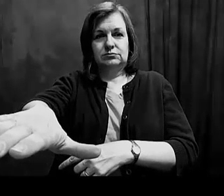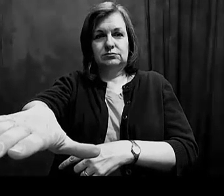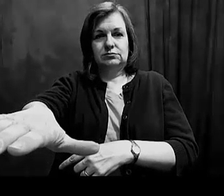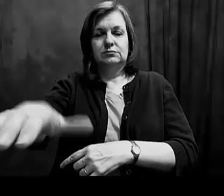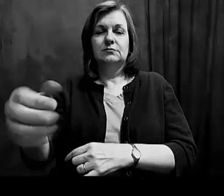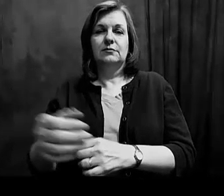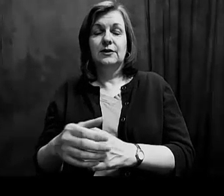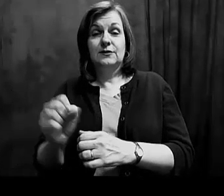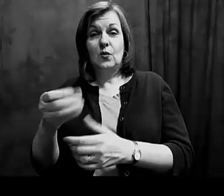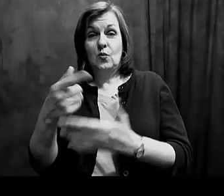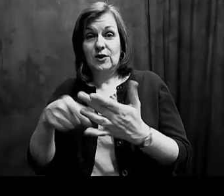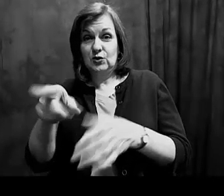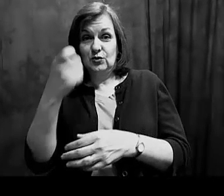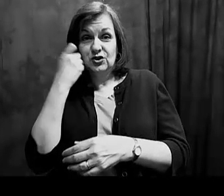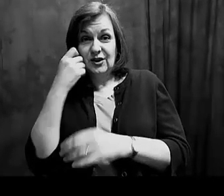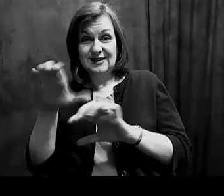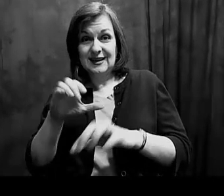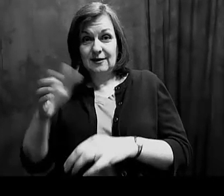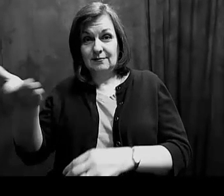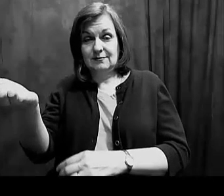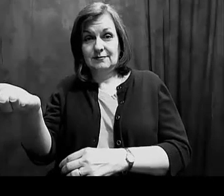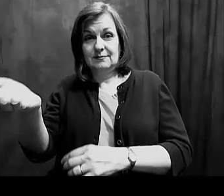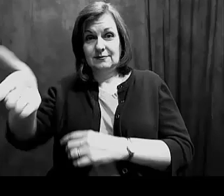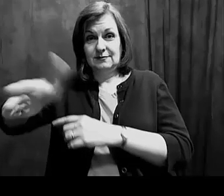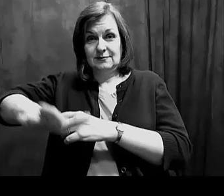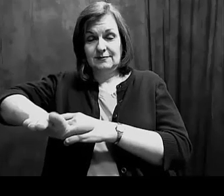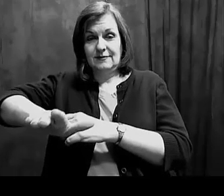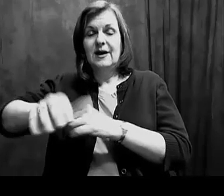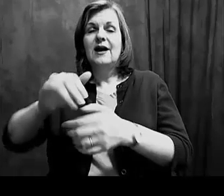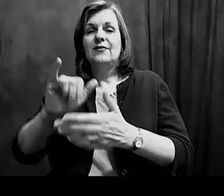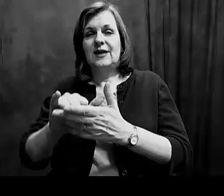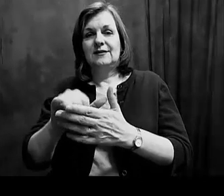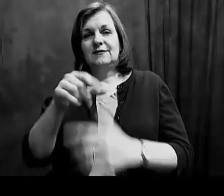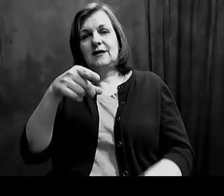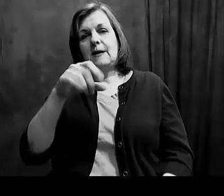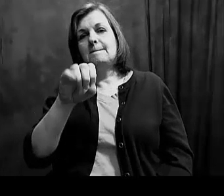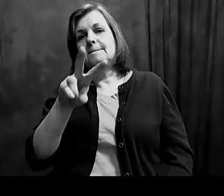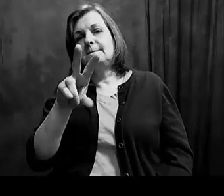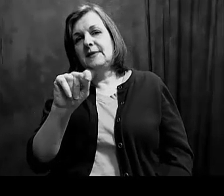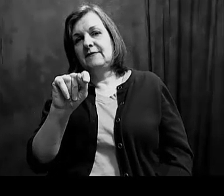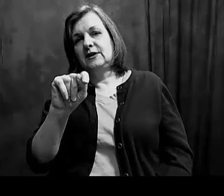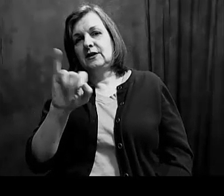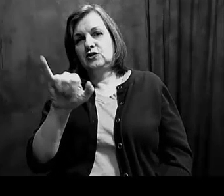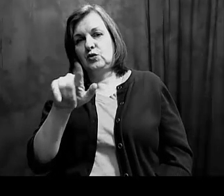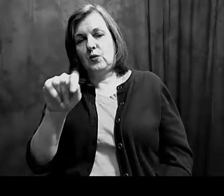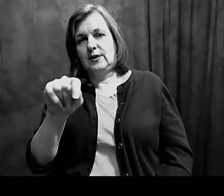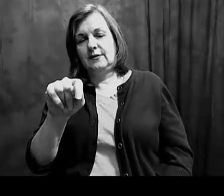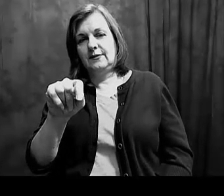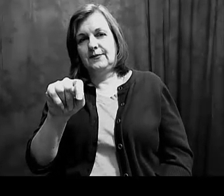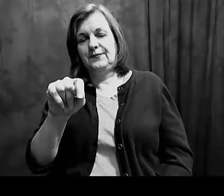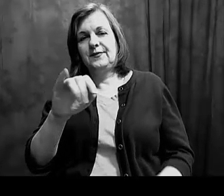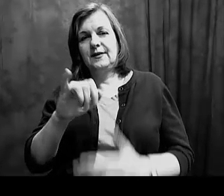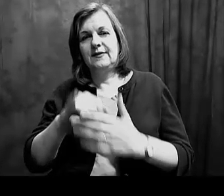so what you just did was a pivot joint so this is the rotation of your